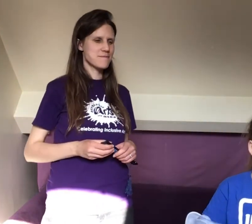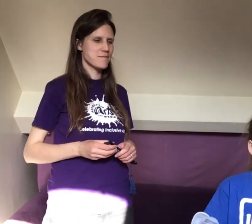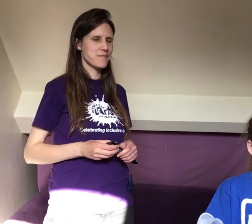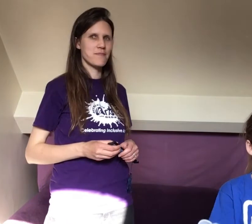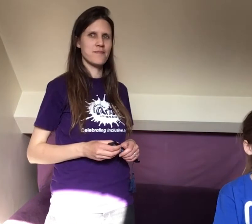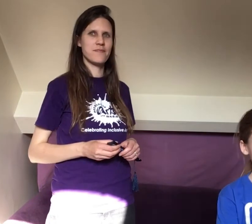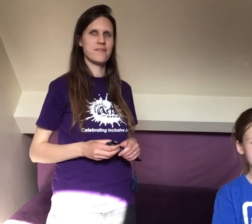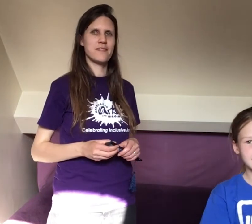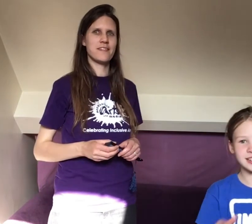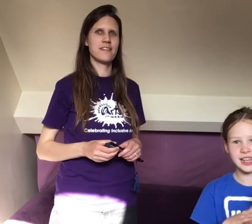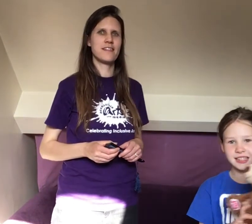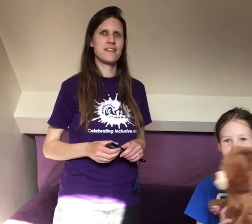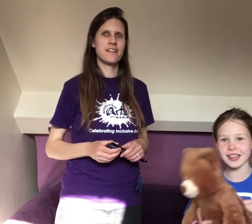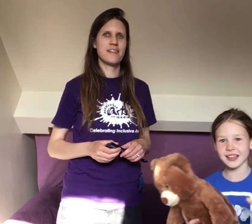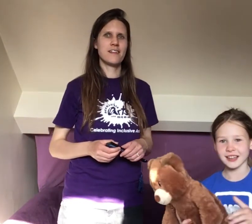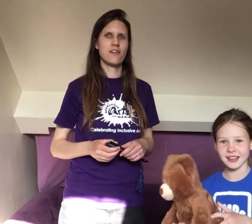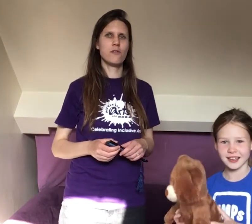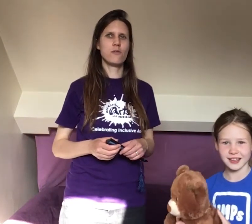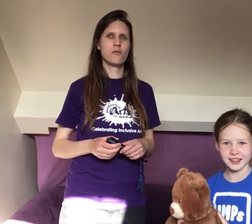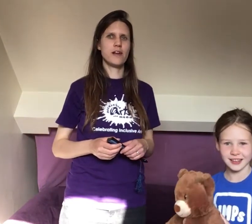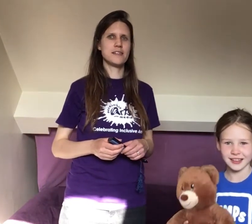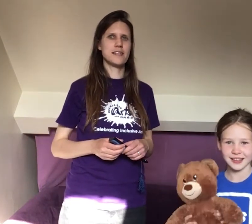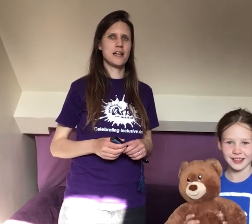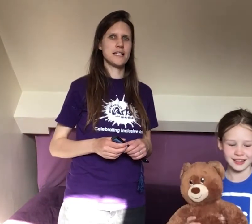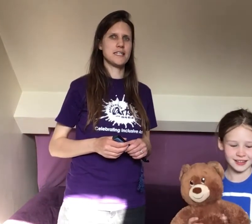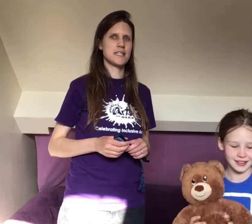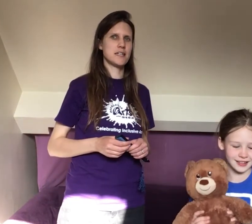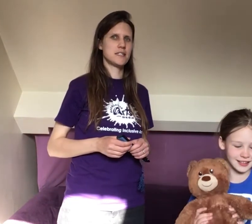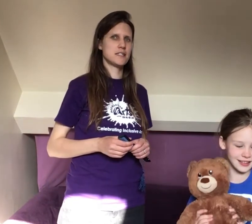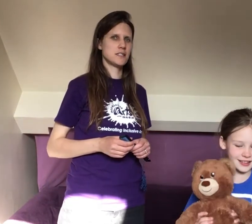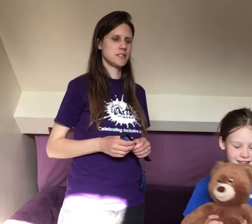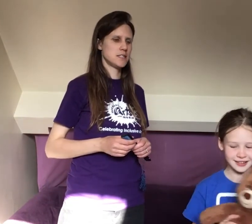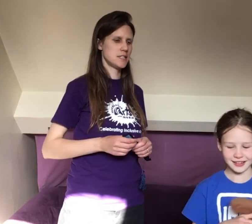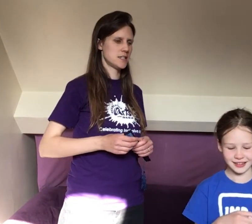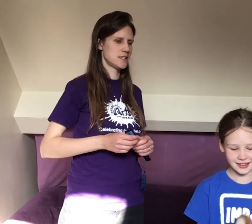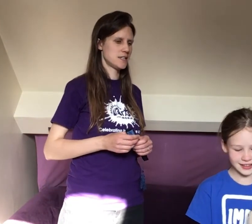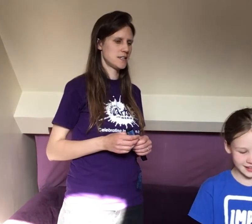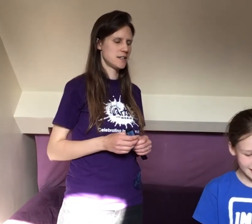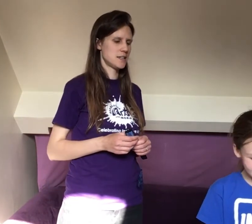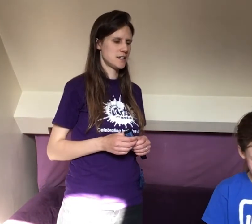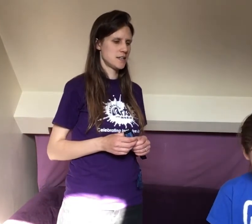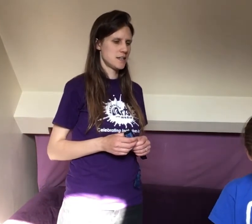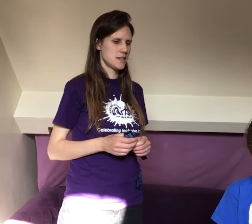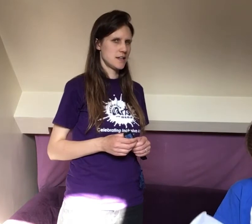And a teddy. Oh, nice little teddy to cuddle. Yeah.